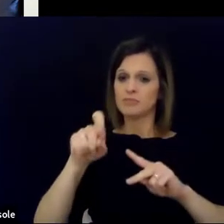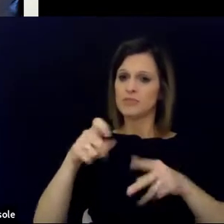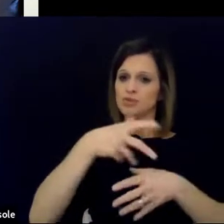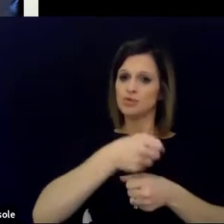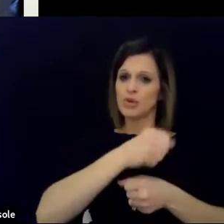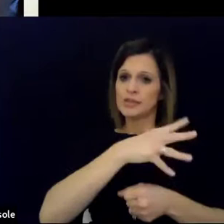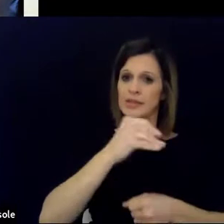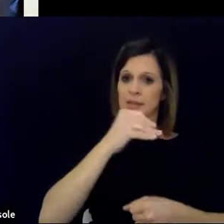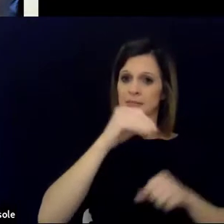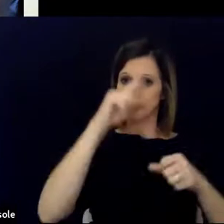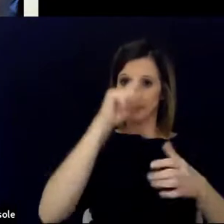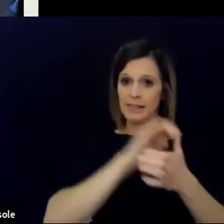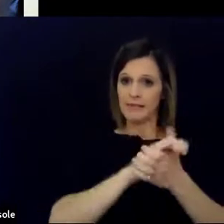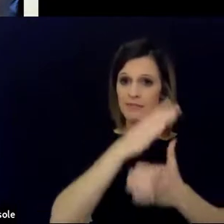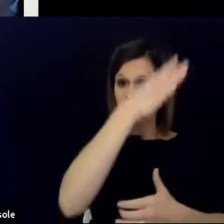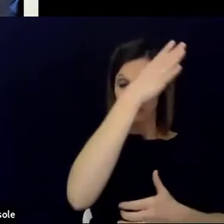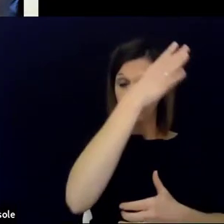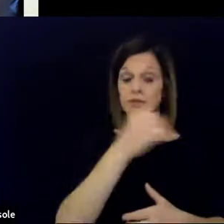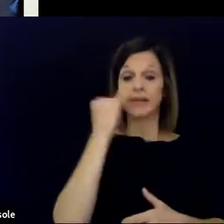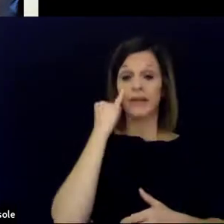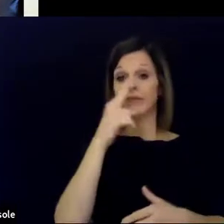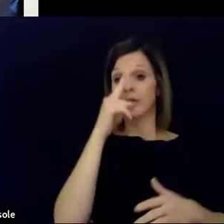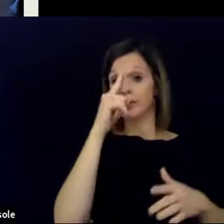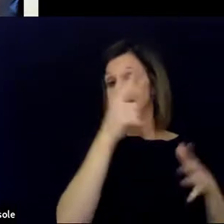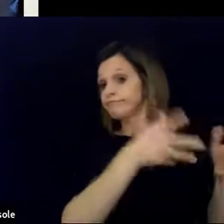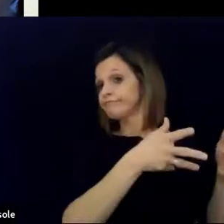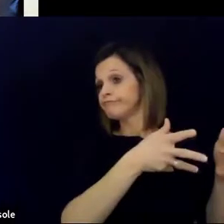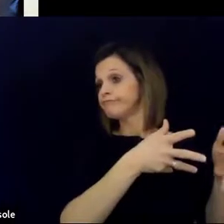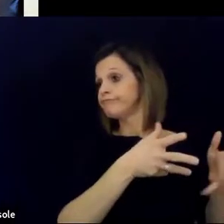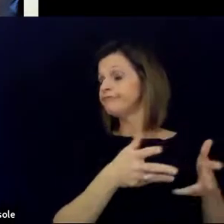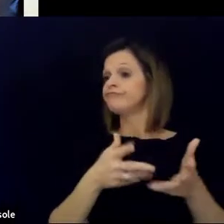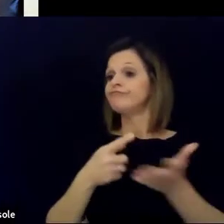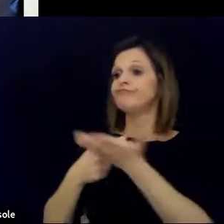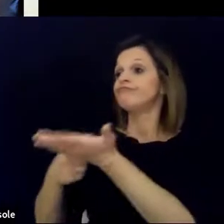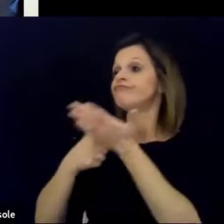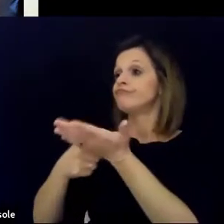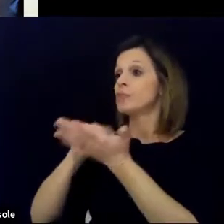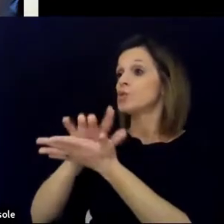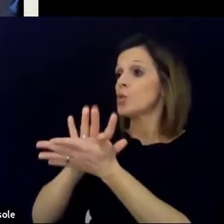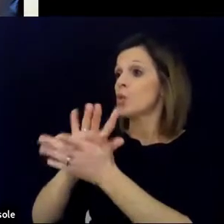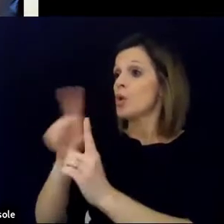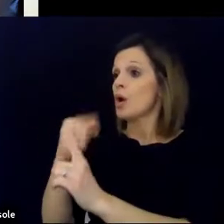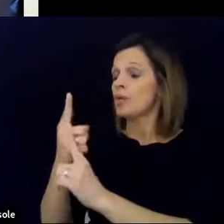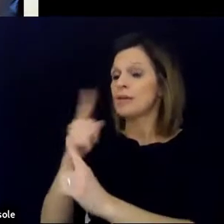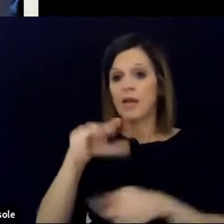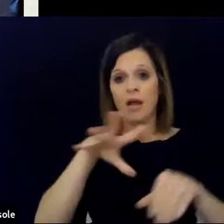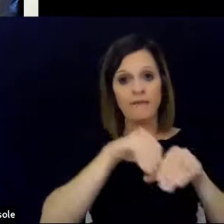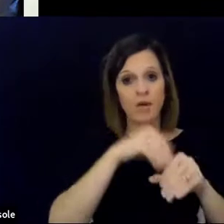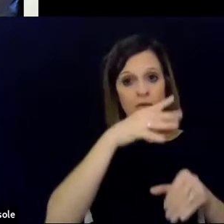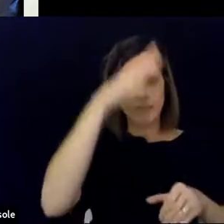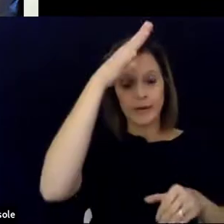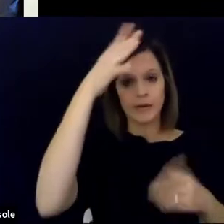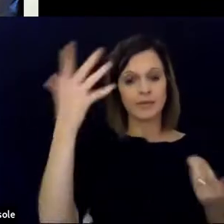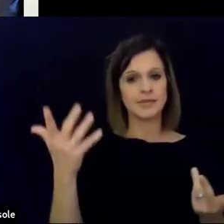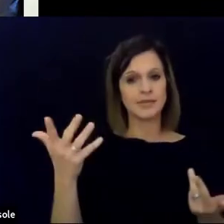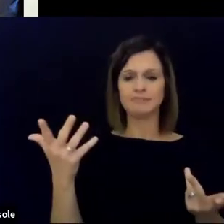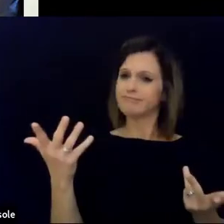And if you leave the parents out of whatever conversations you ended up having, that's at your own peril, it's just not gonna work.